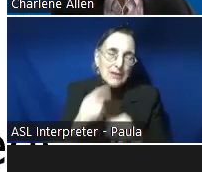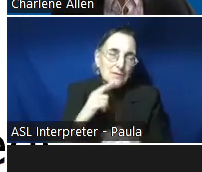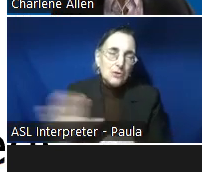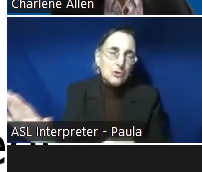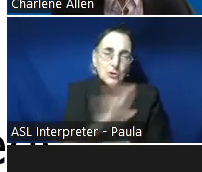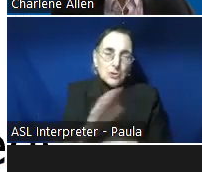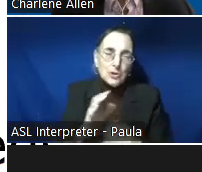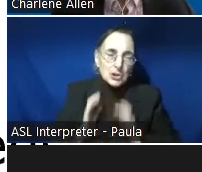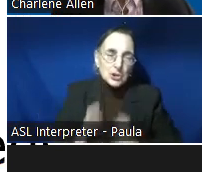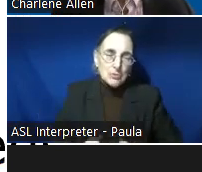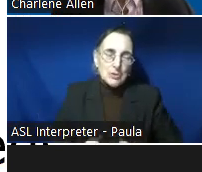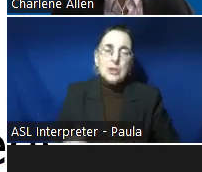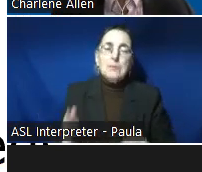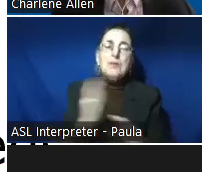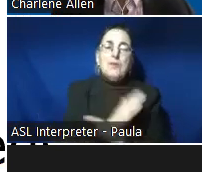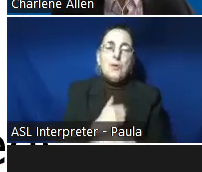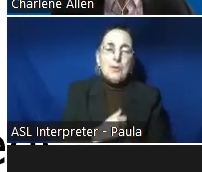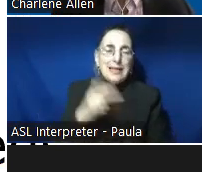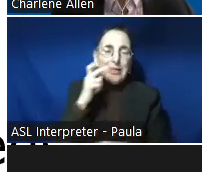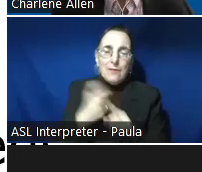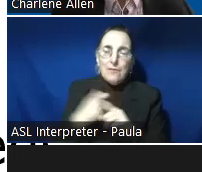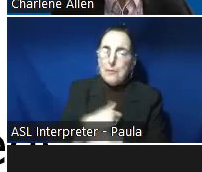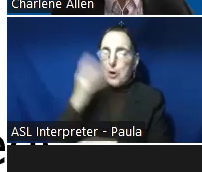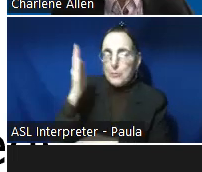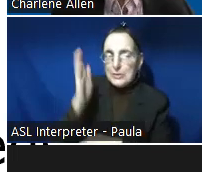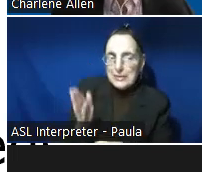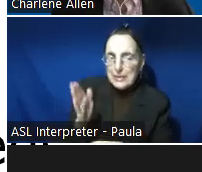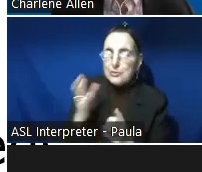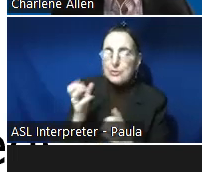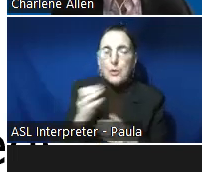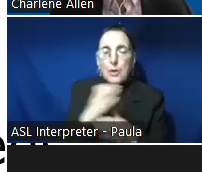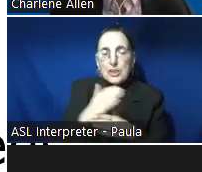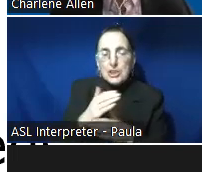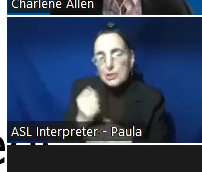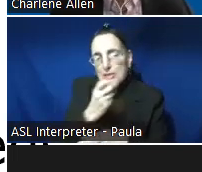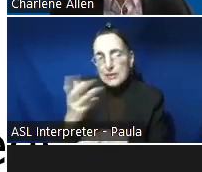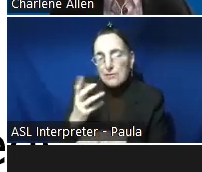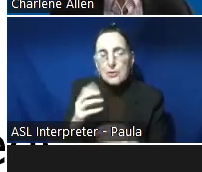Before we hear from our presenters, I want to share a few statistics regarding the affordable